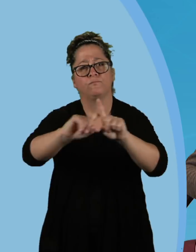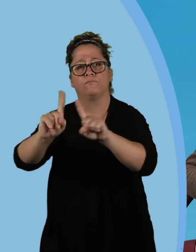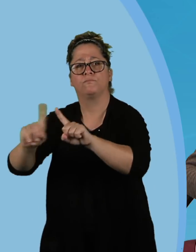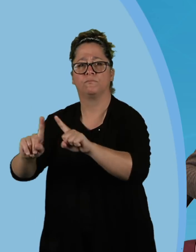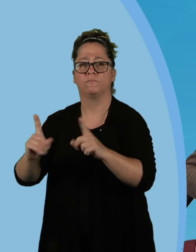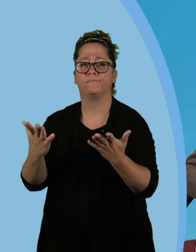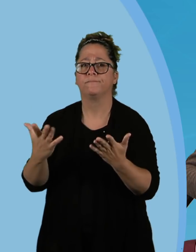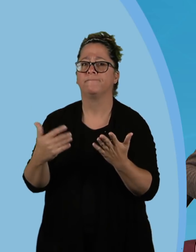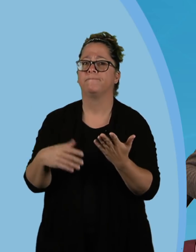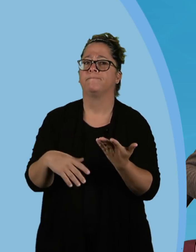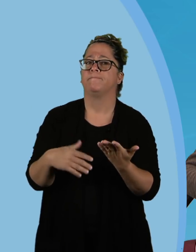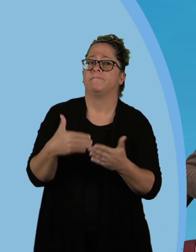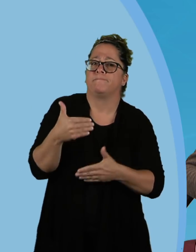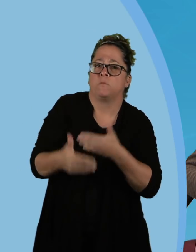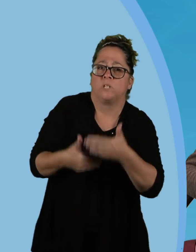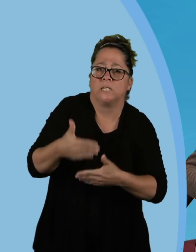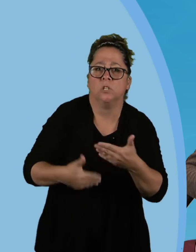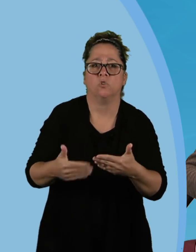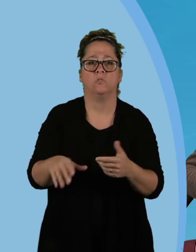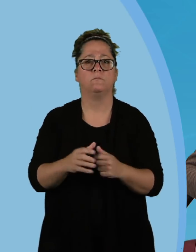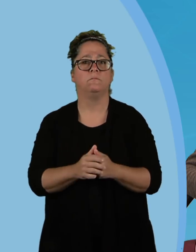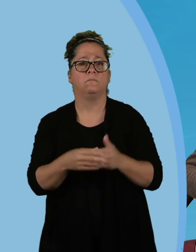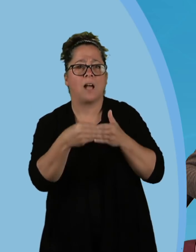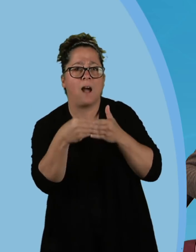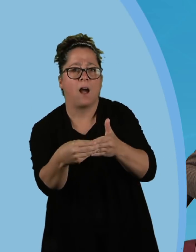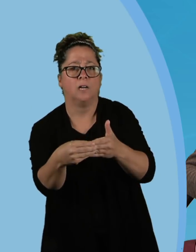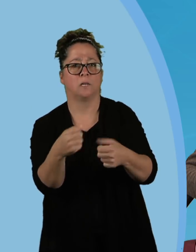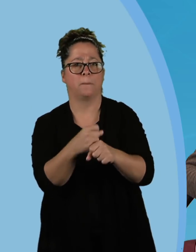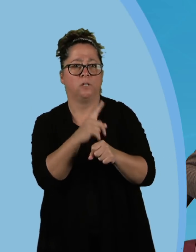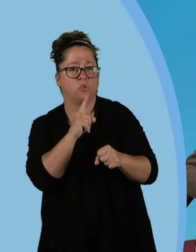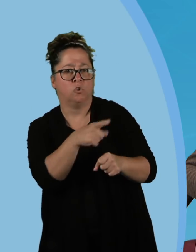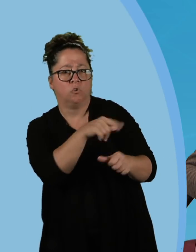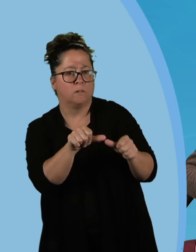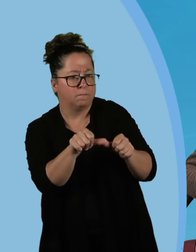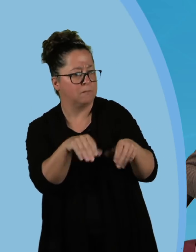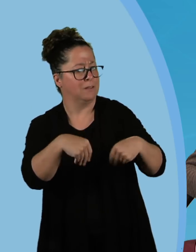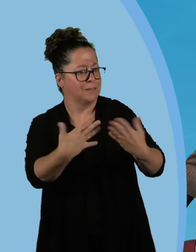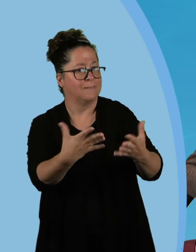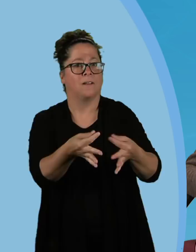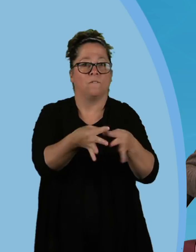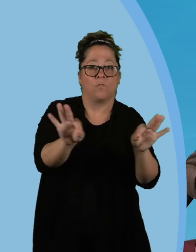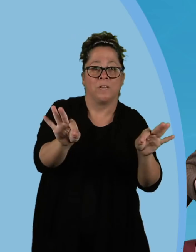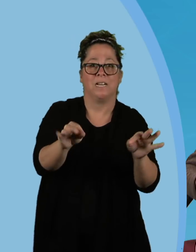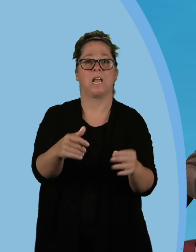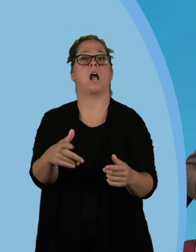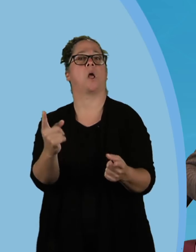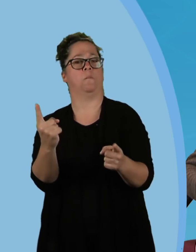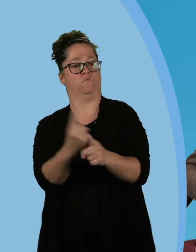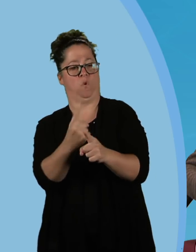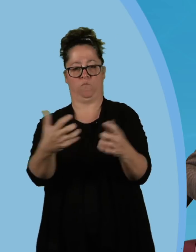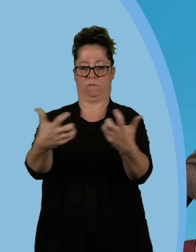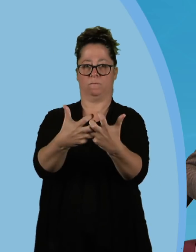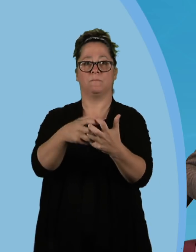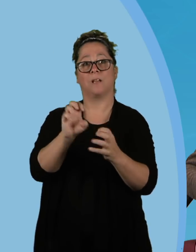they're in their local public schools with an educational interpreter and there's all sorts of procedural safeguards